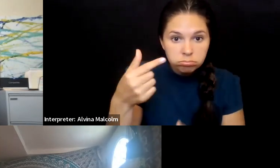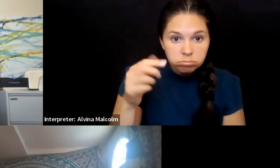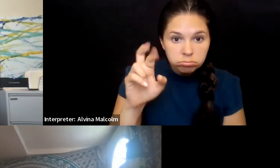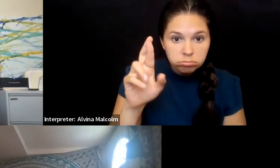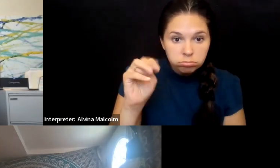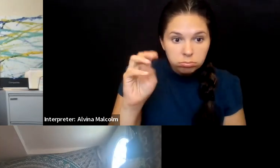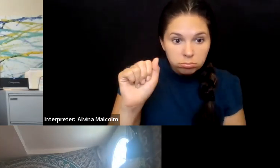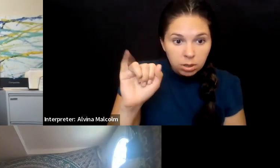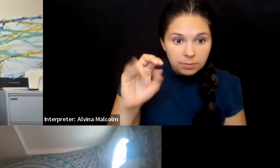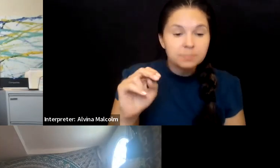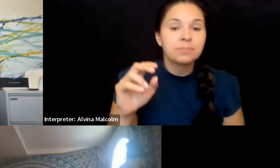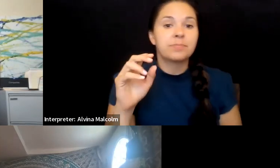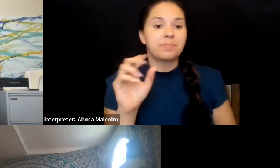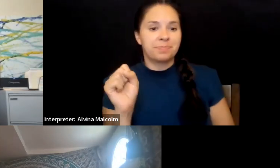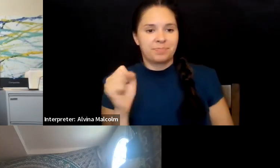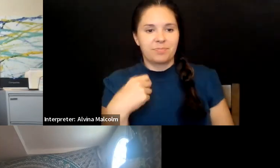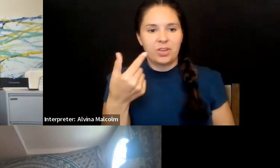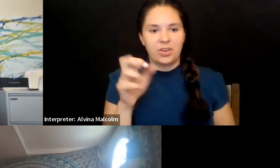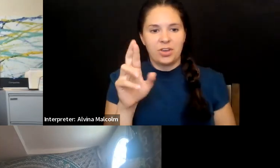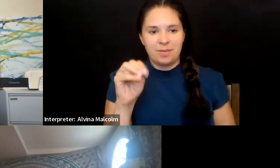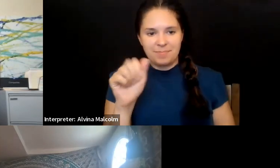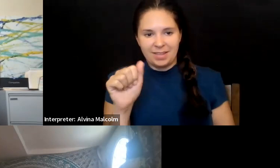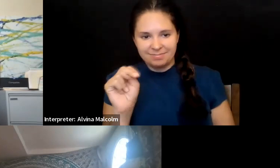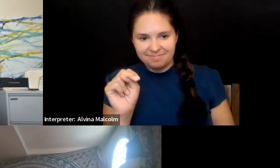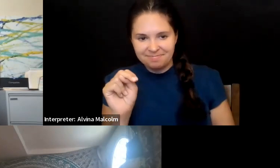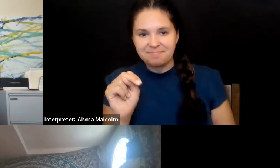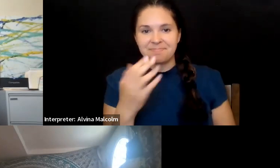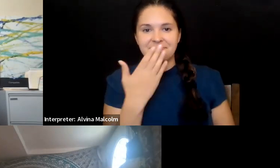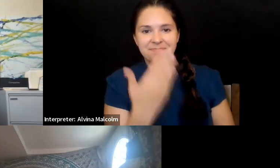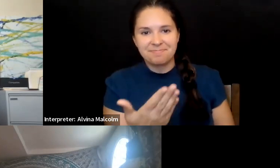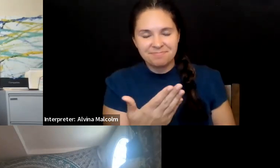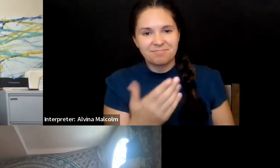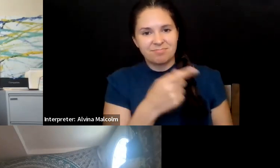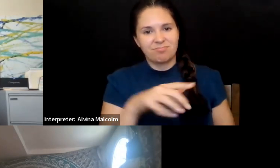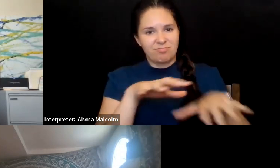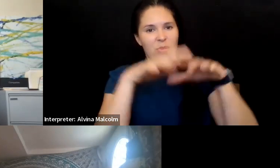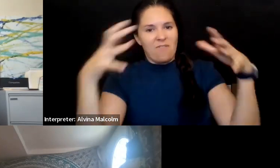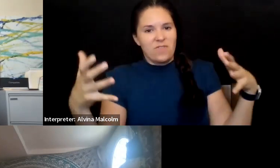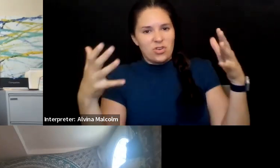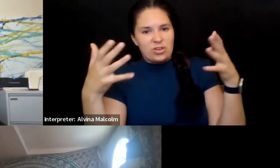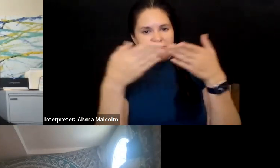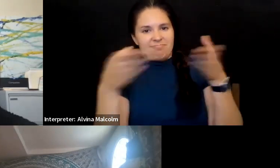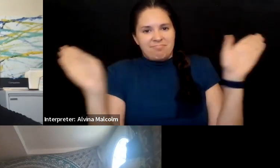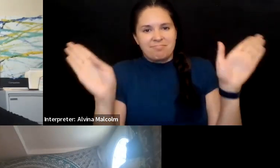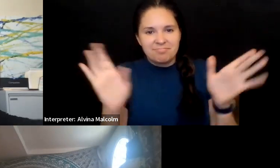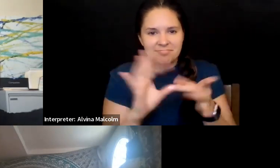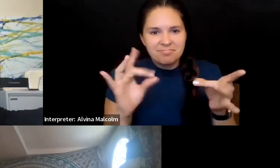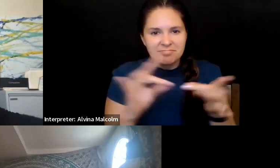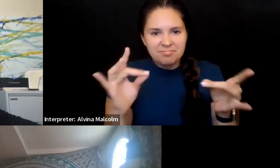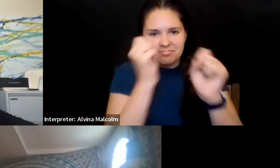and we provide solutions to the CILs then. So Germán, do you want to add to that?